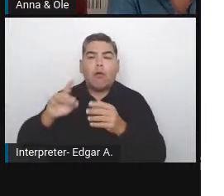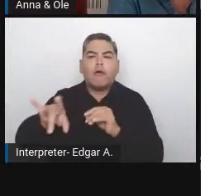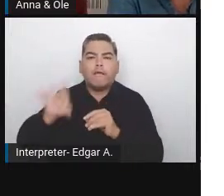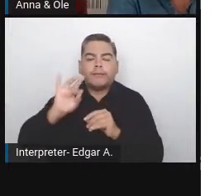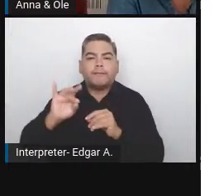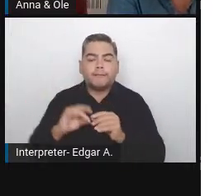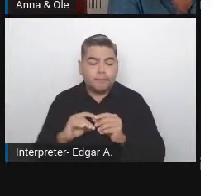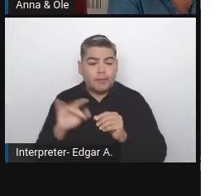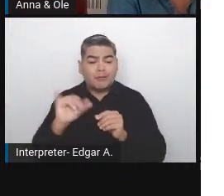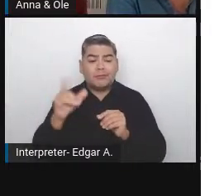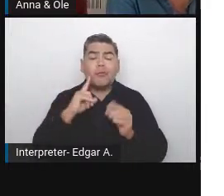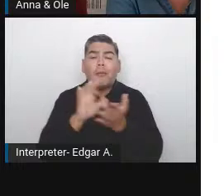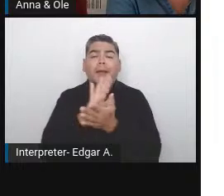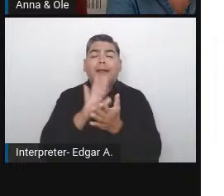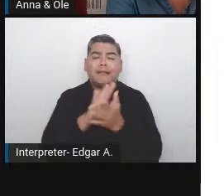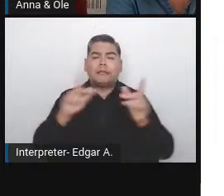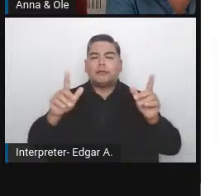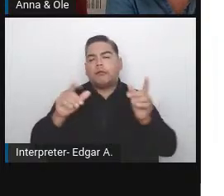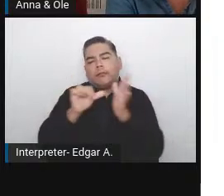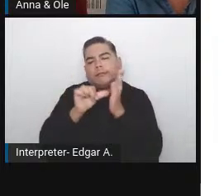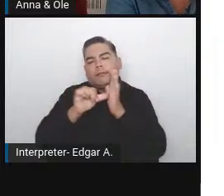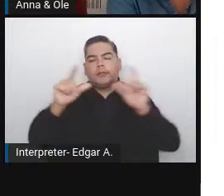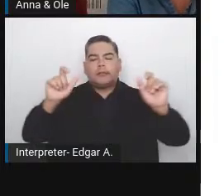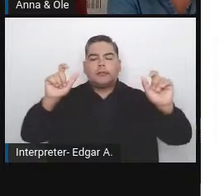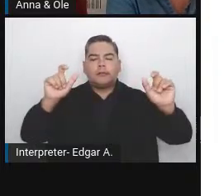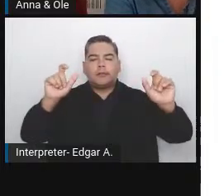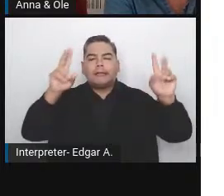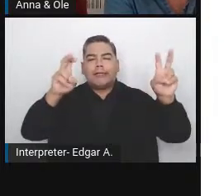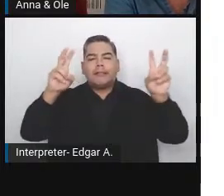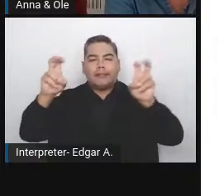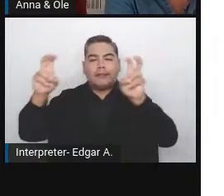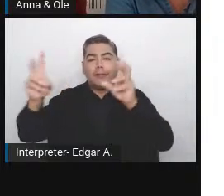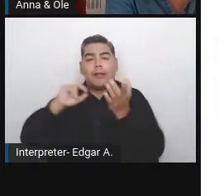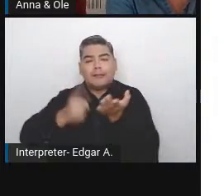to get this into the content. Then also a thing we discovered